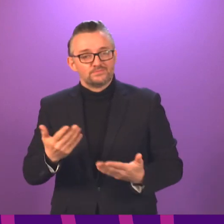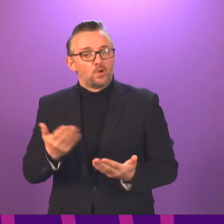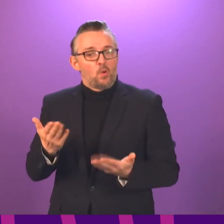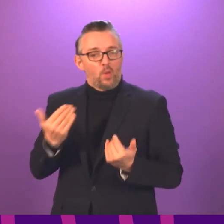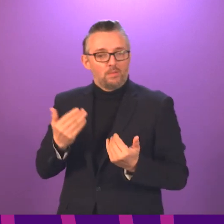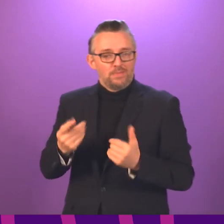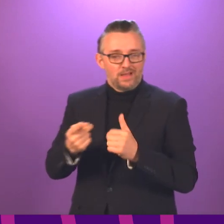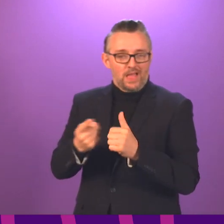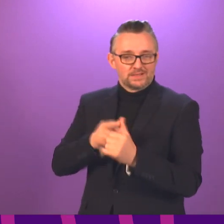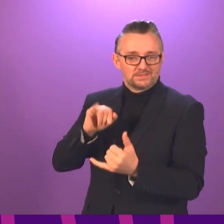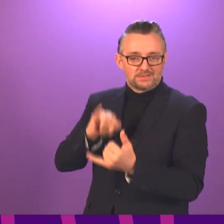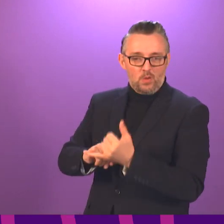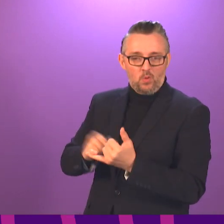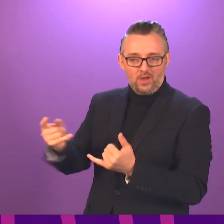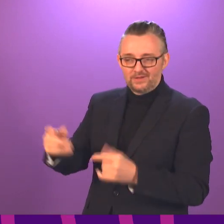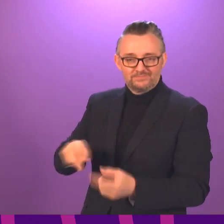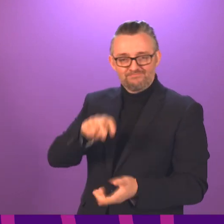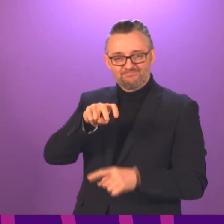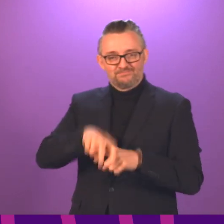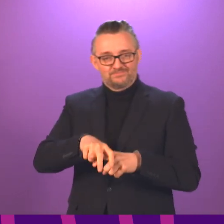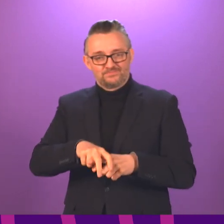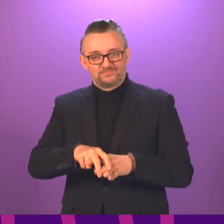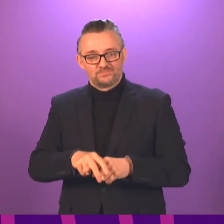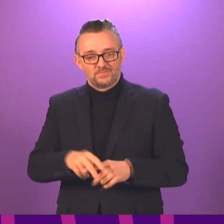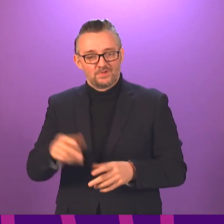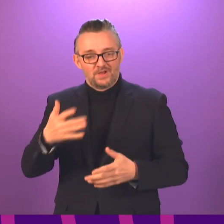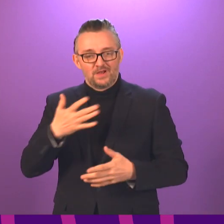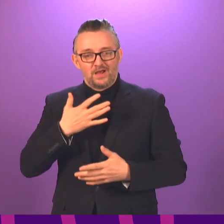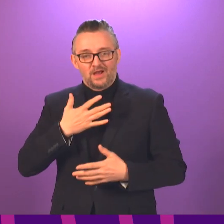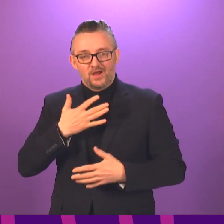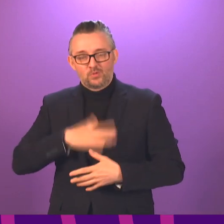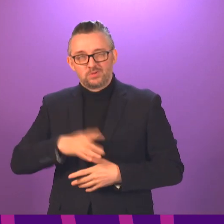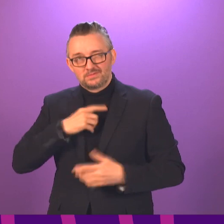Sarwar to his position. I do not want to brag and I would have to count, but I think that